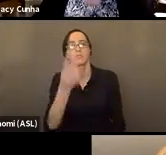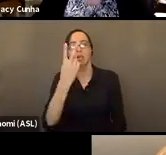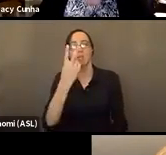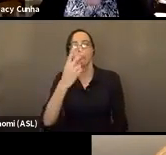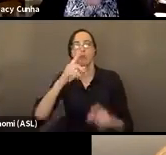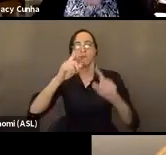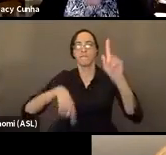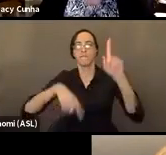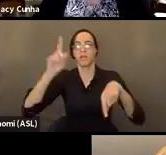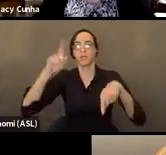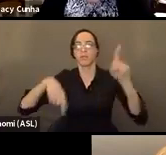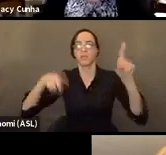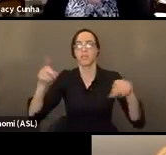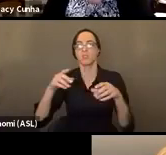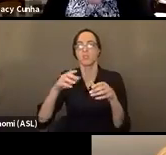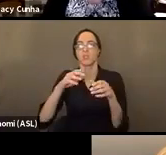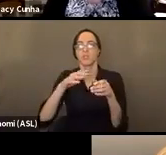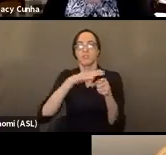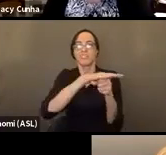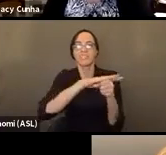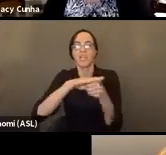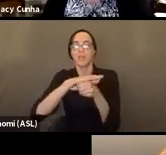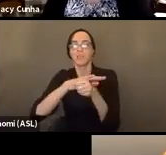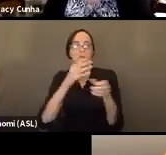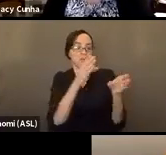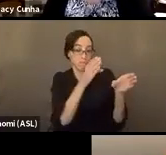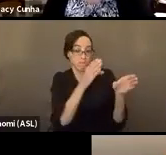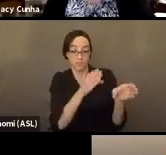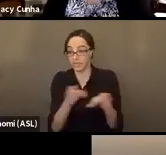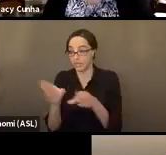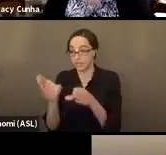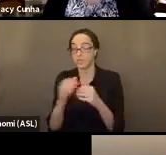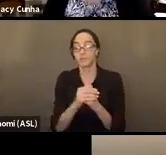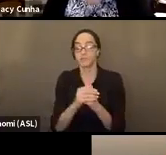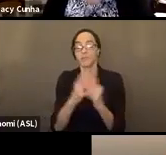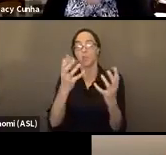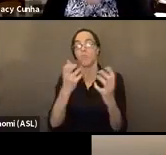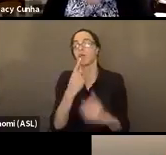uh neighborhood planning and i do want to say too that that's really kind of critical we've been